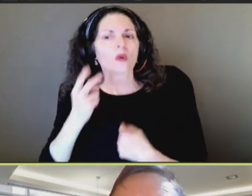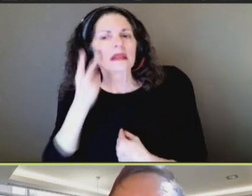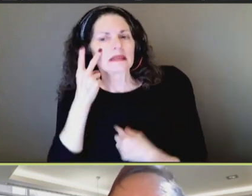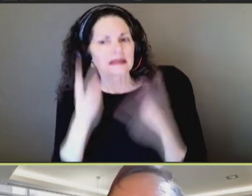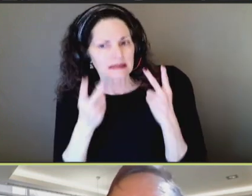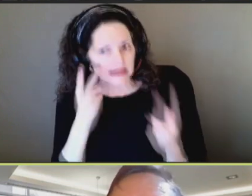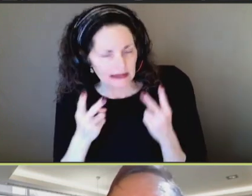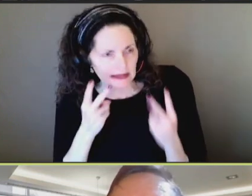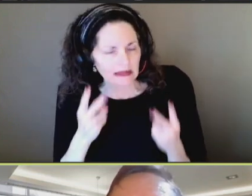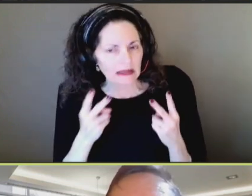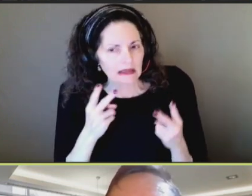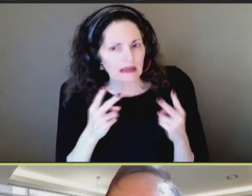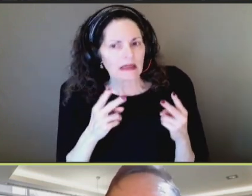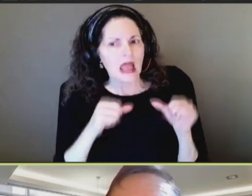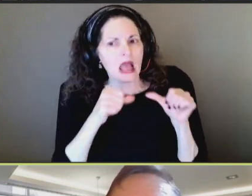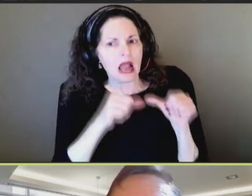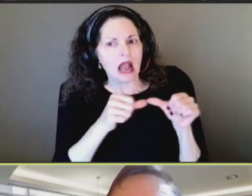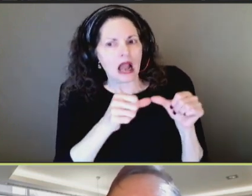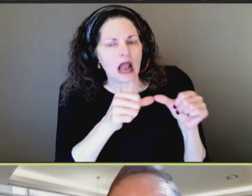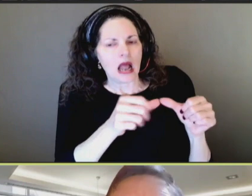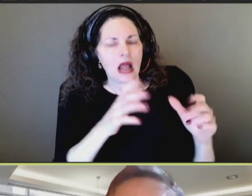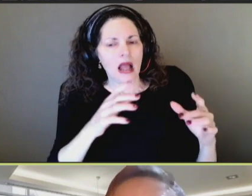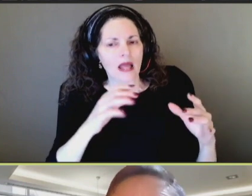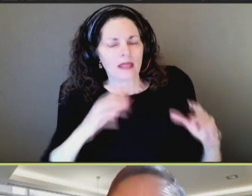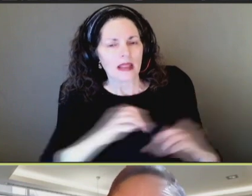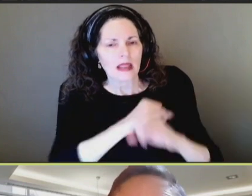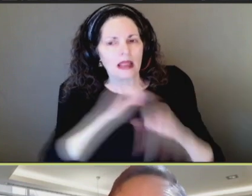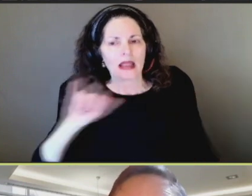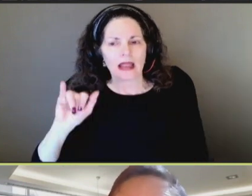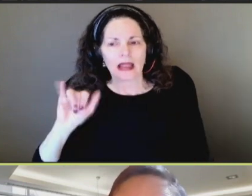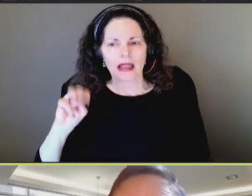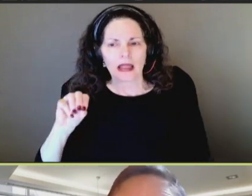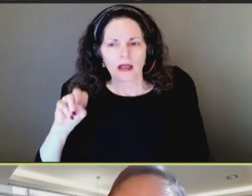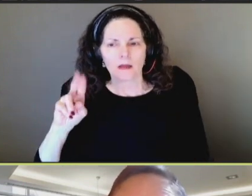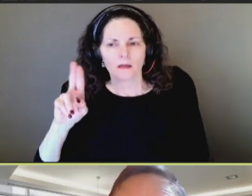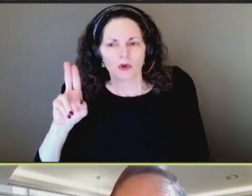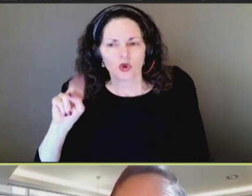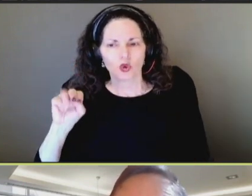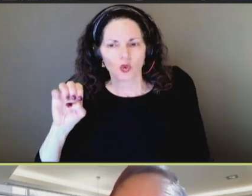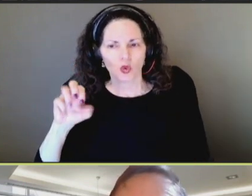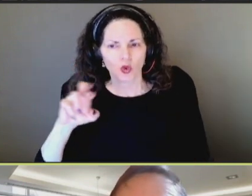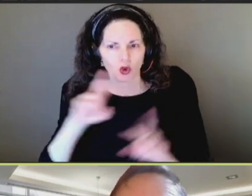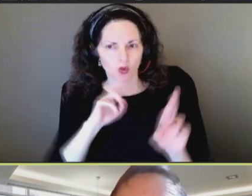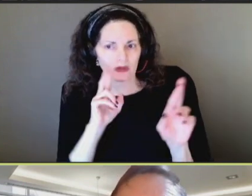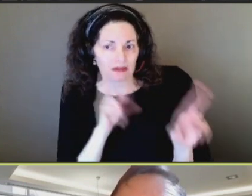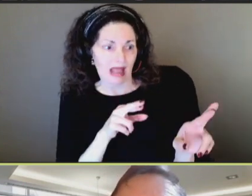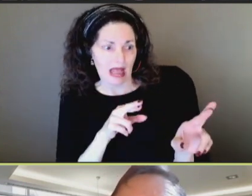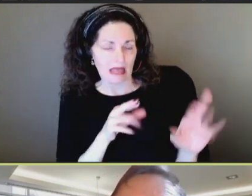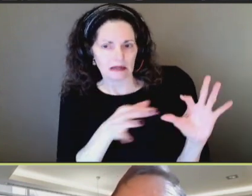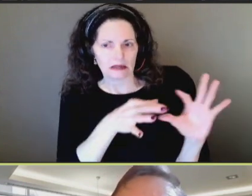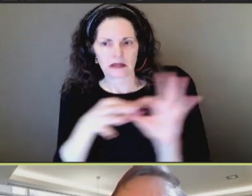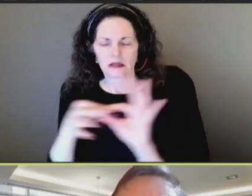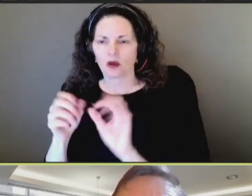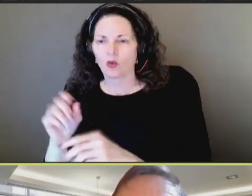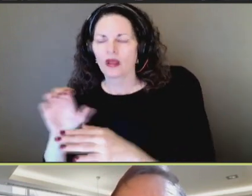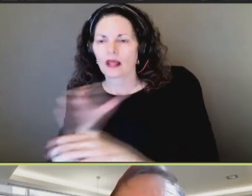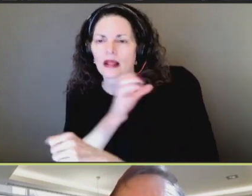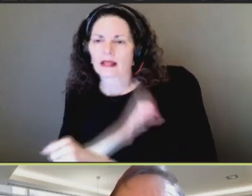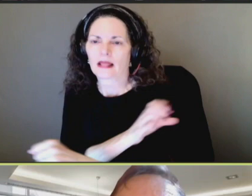of the immune response is associated with those clinical outcomes. Clearly, there will have to